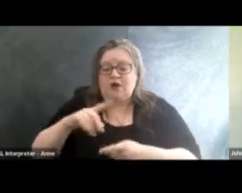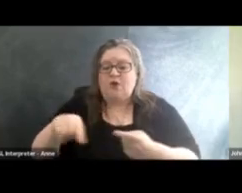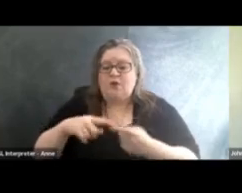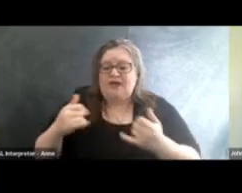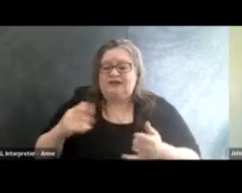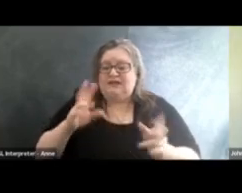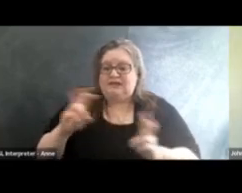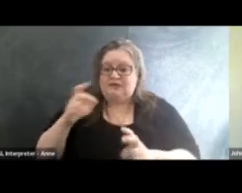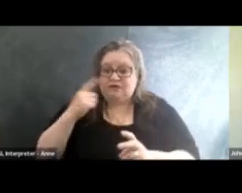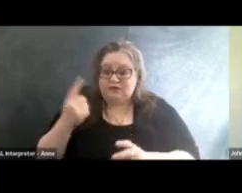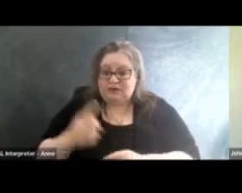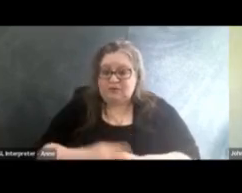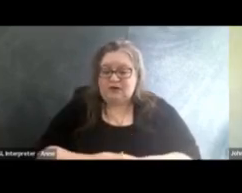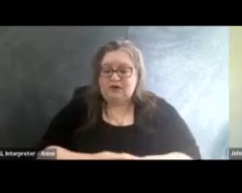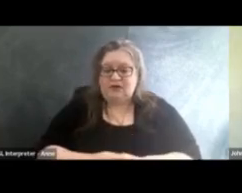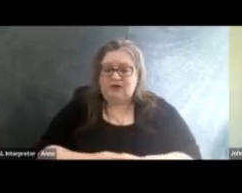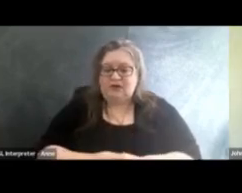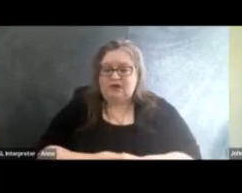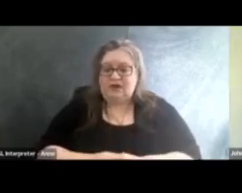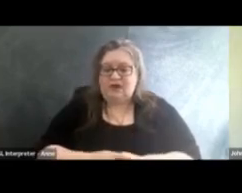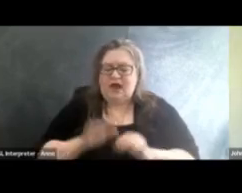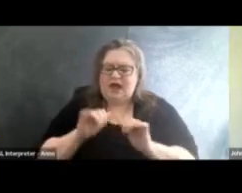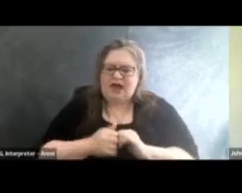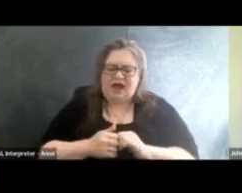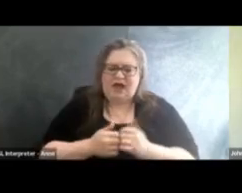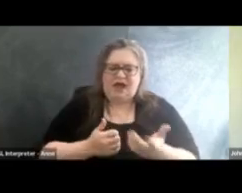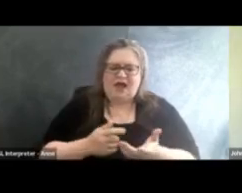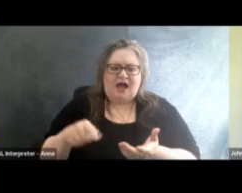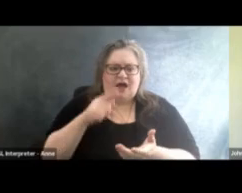someone, how, how do you how would you know, as a